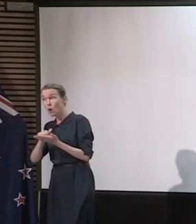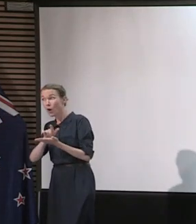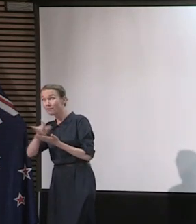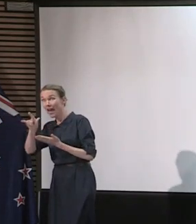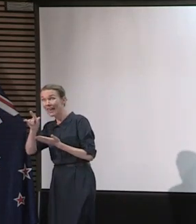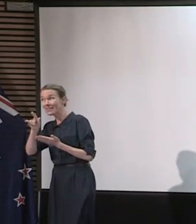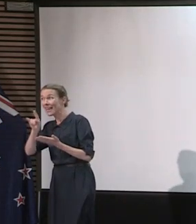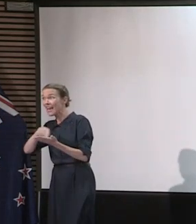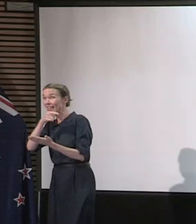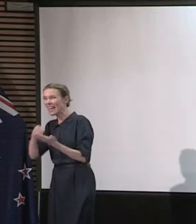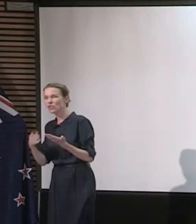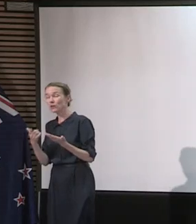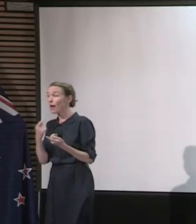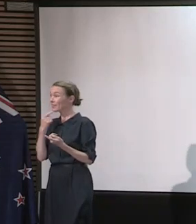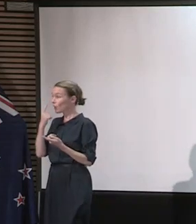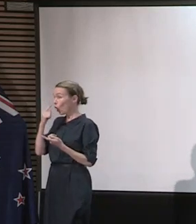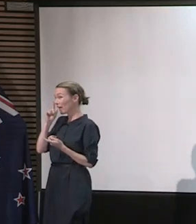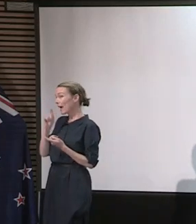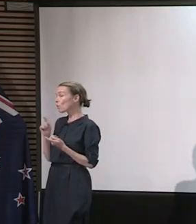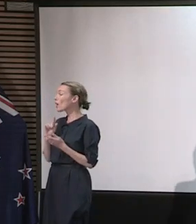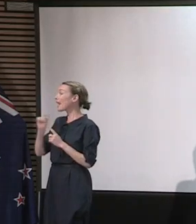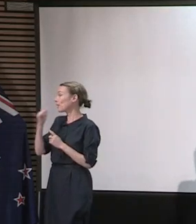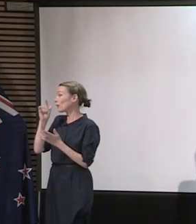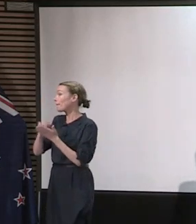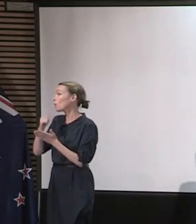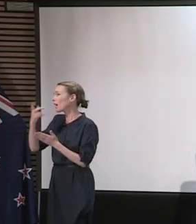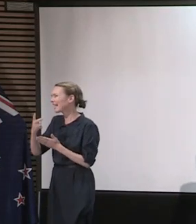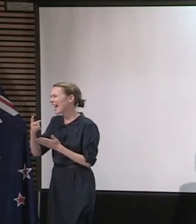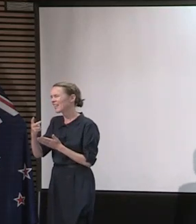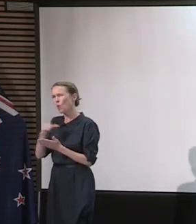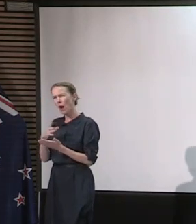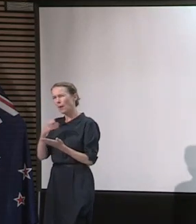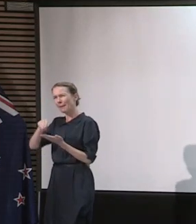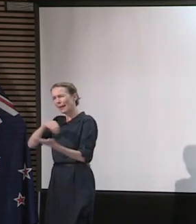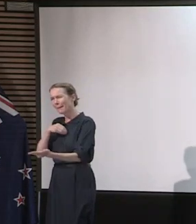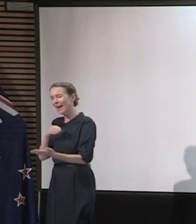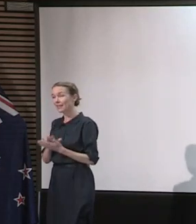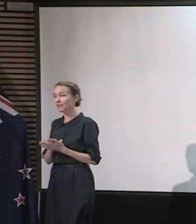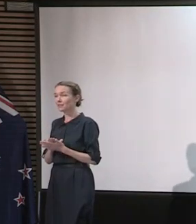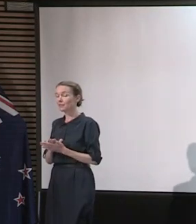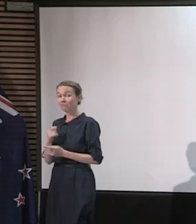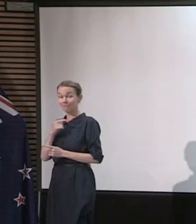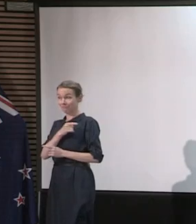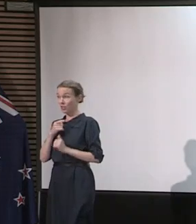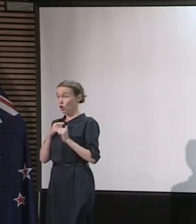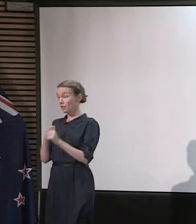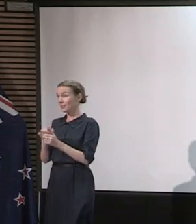credit for cancelled flights, particularly those who are now in hardship. That isn't something I've had raised for